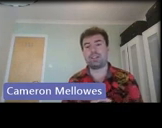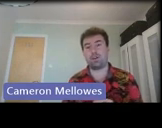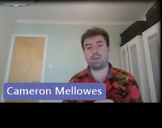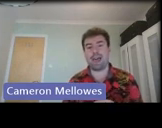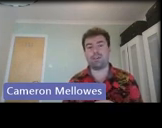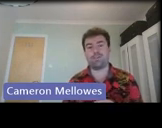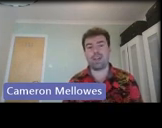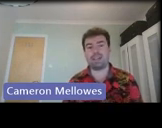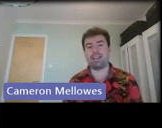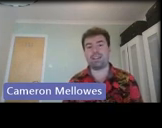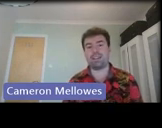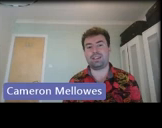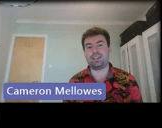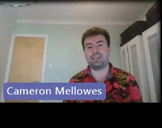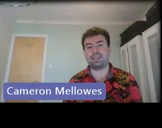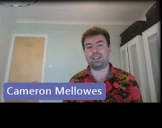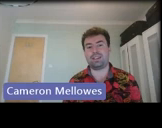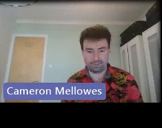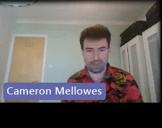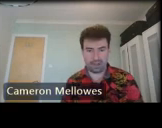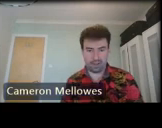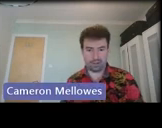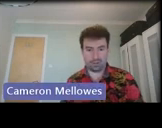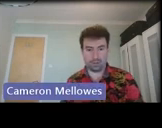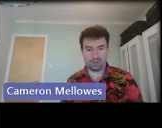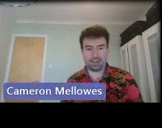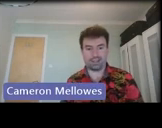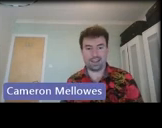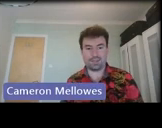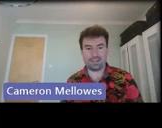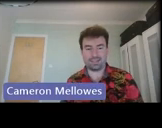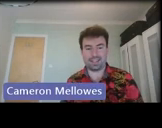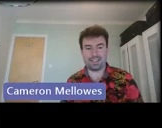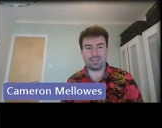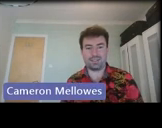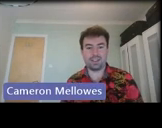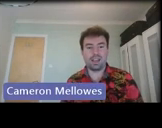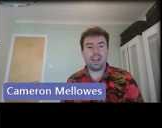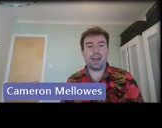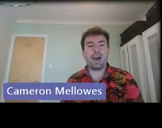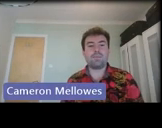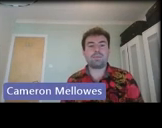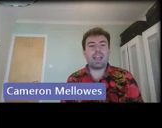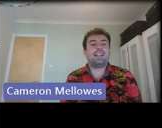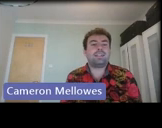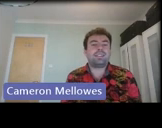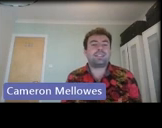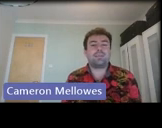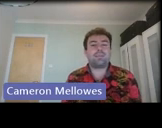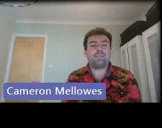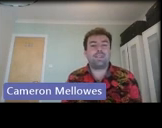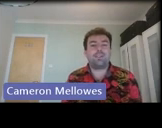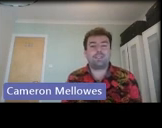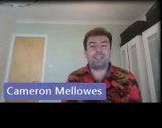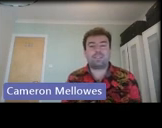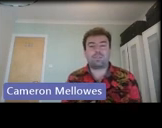devolve power firmly into communities hands. And some may feel that this